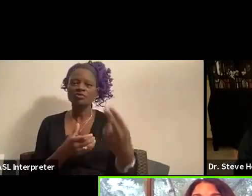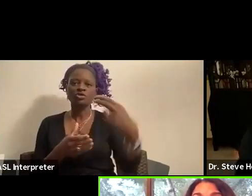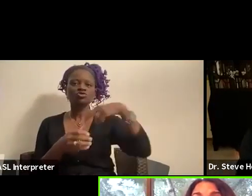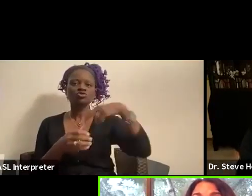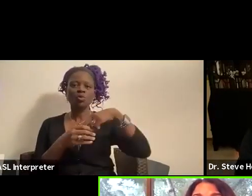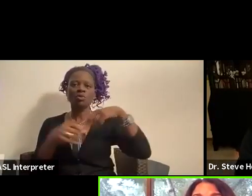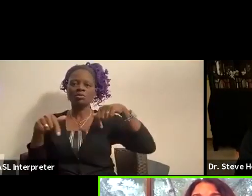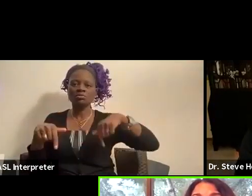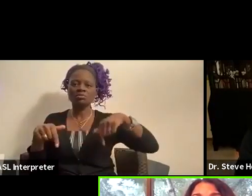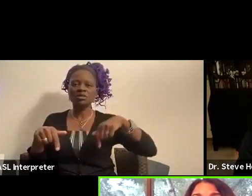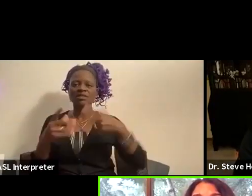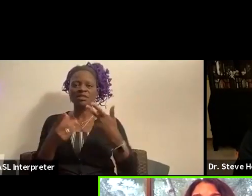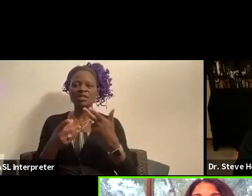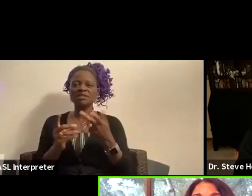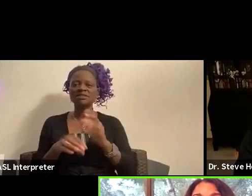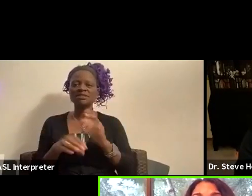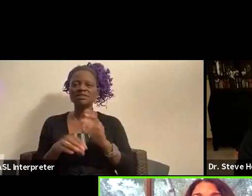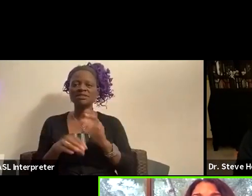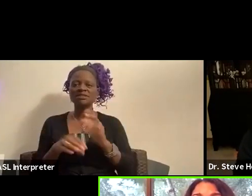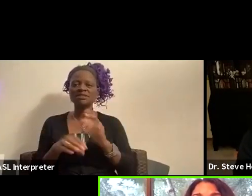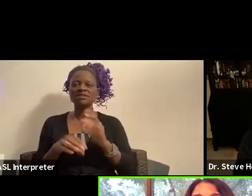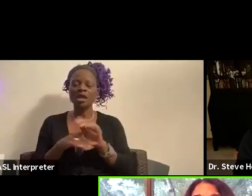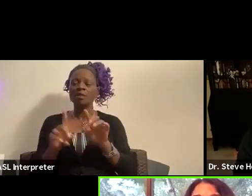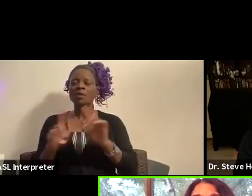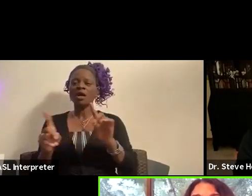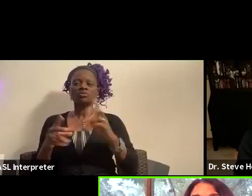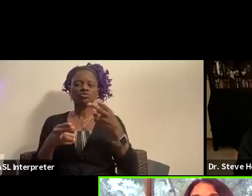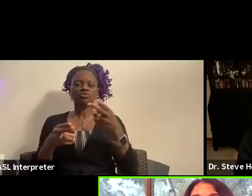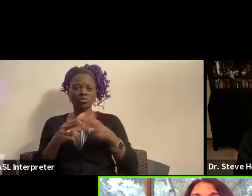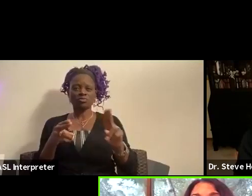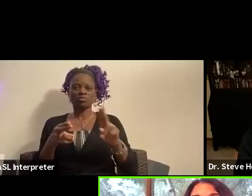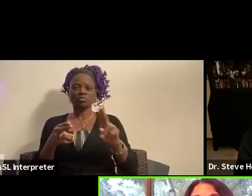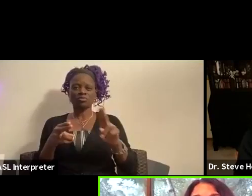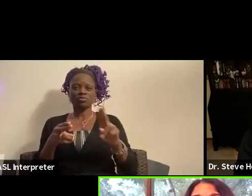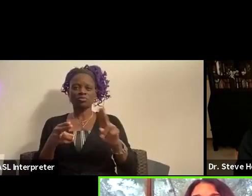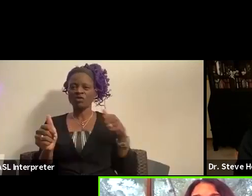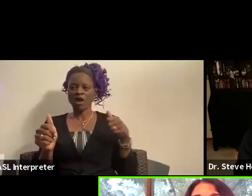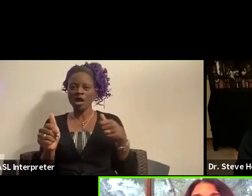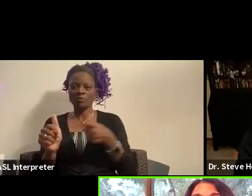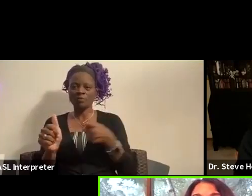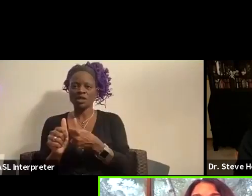I want to start with a brief update of where we are in the pandemic. Then I will turn it over to Dr.